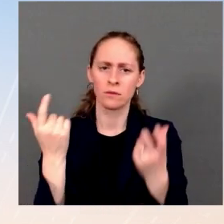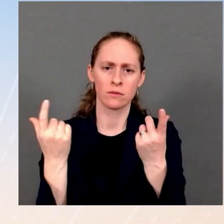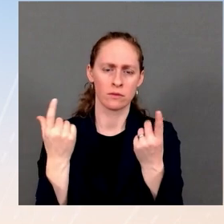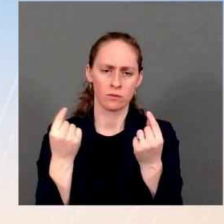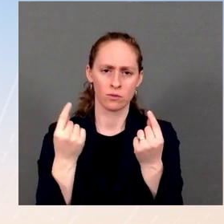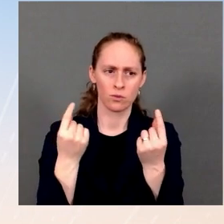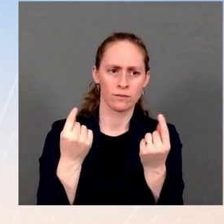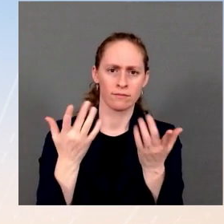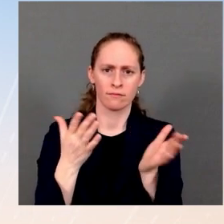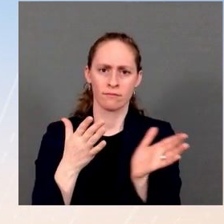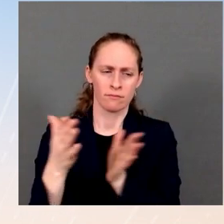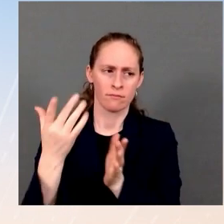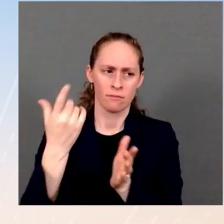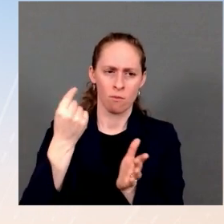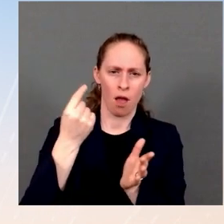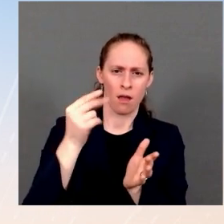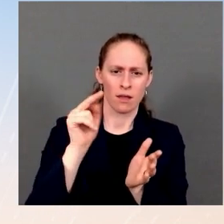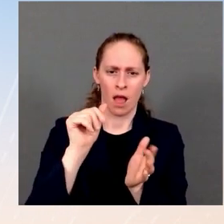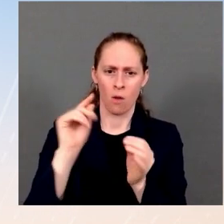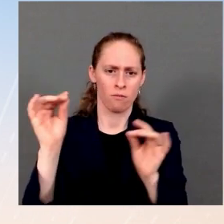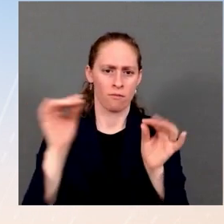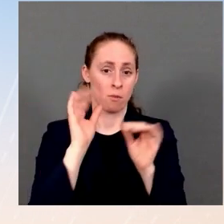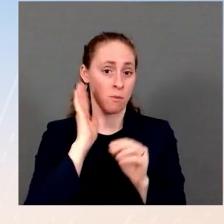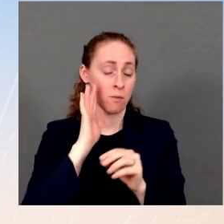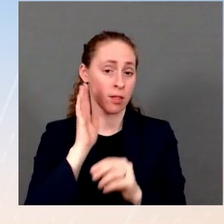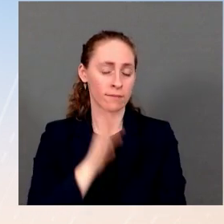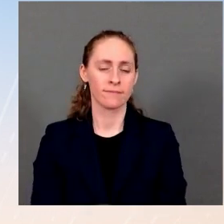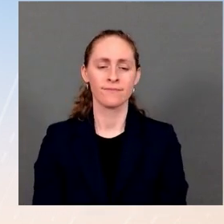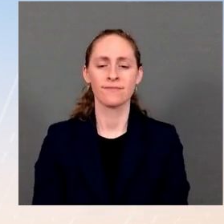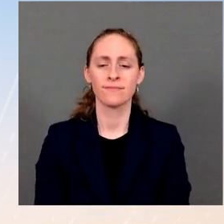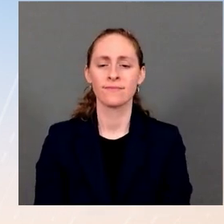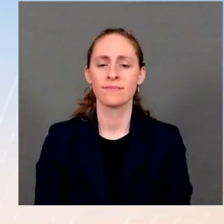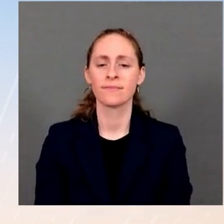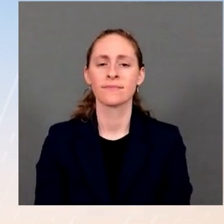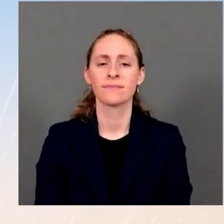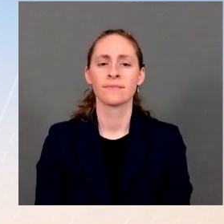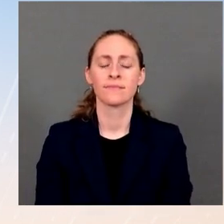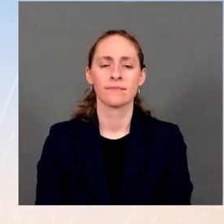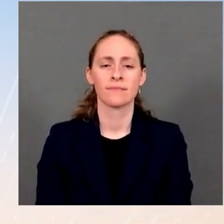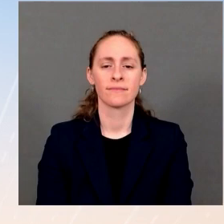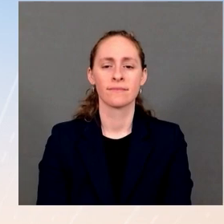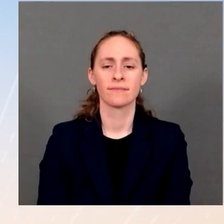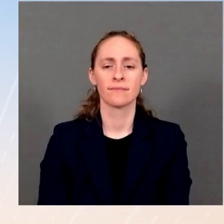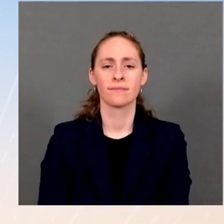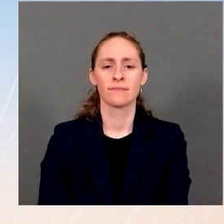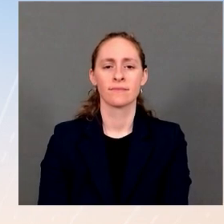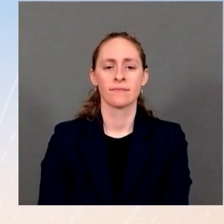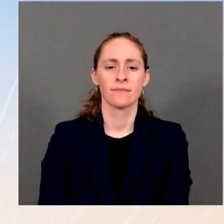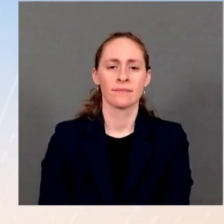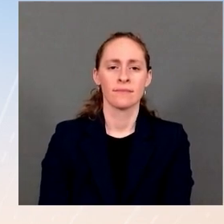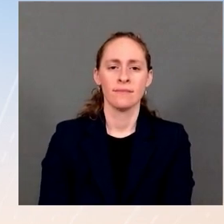We believe progress is possible on ending the conflict in Eastern Ukraine through implementation of the Min- --